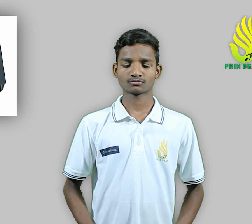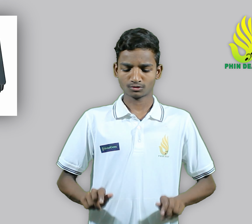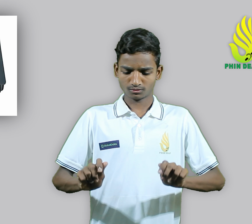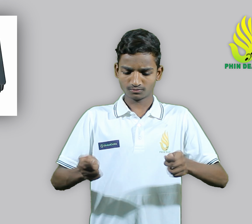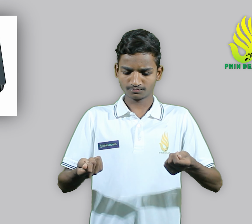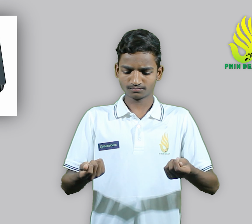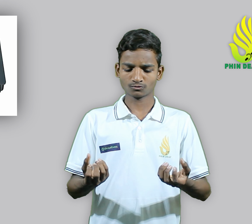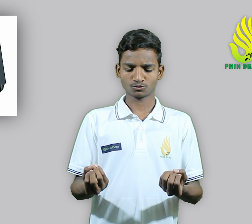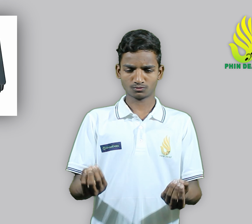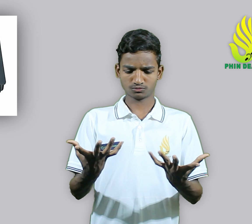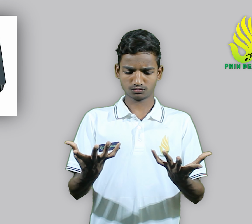Stove